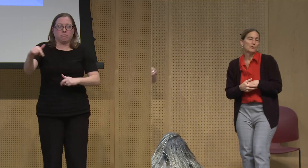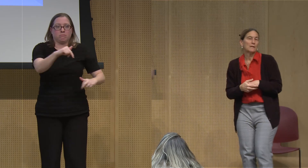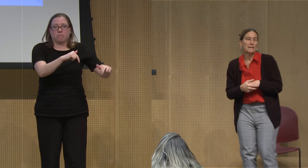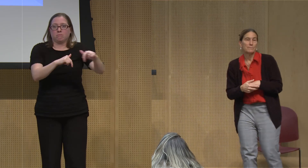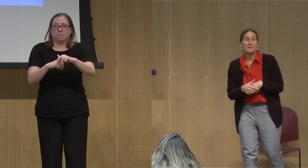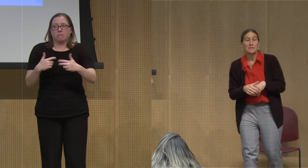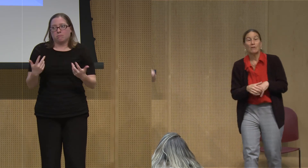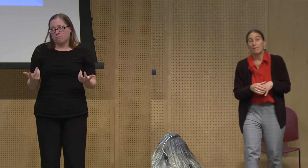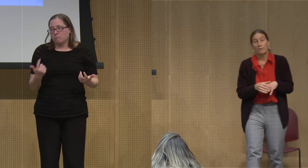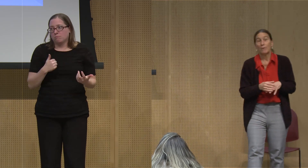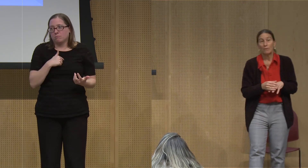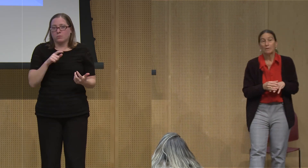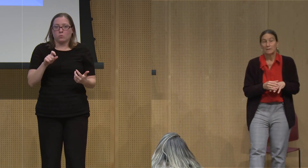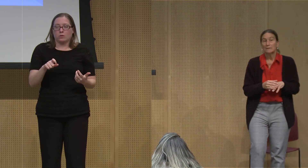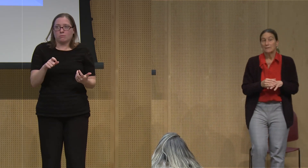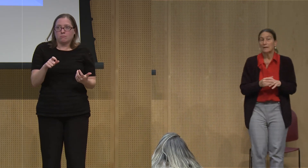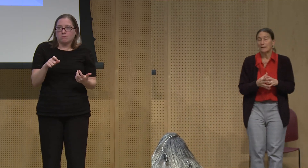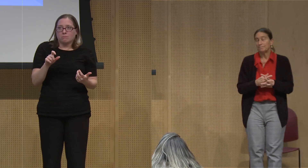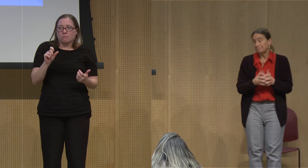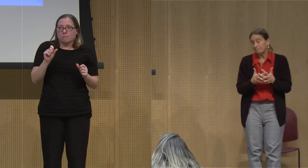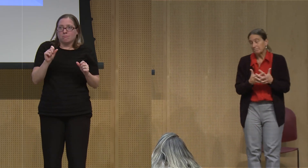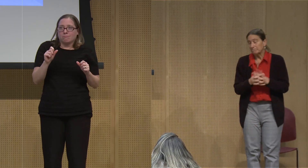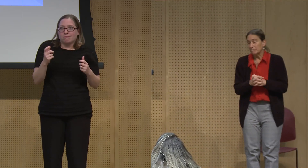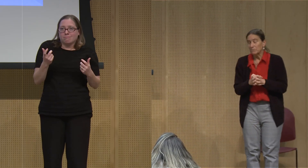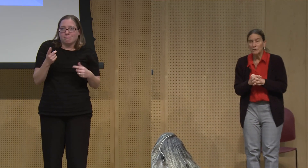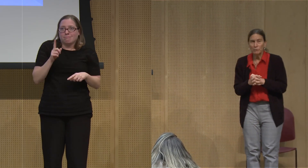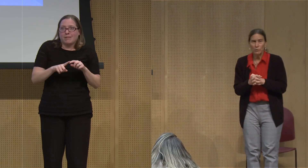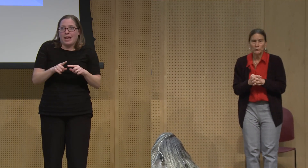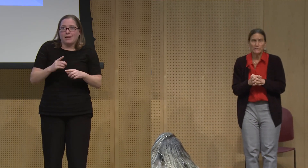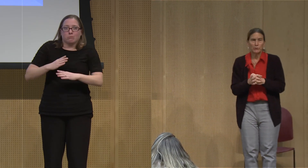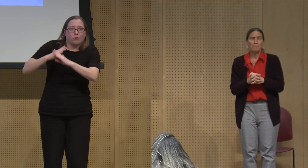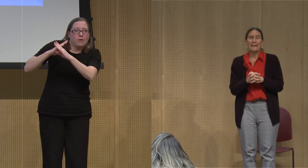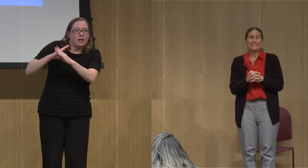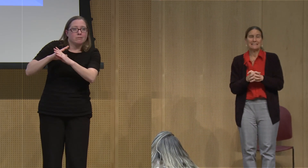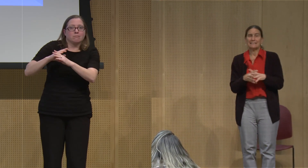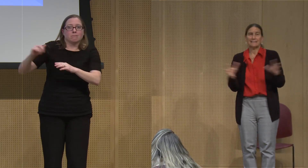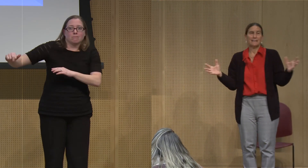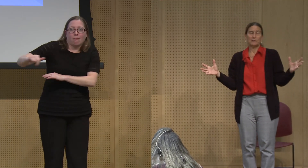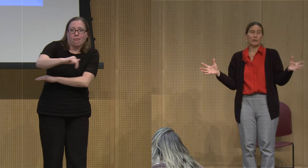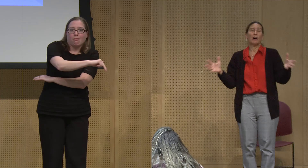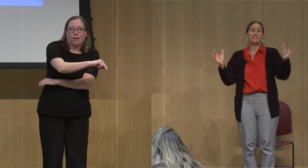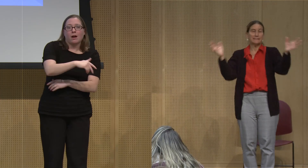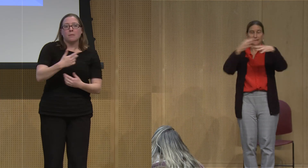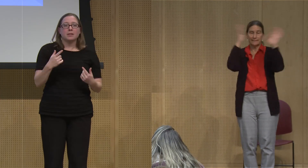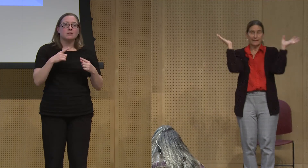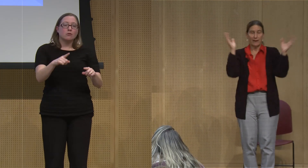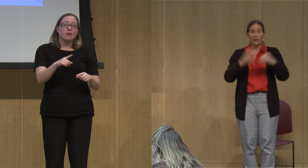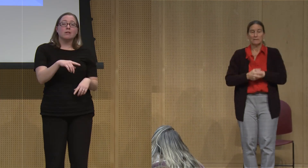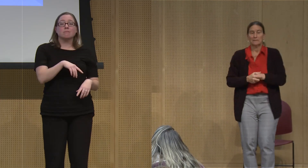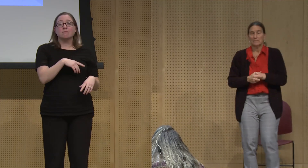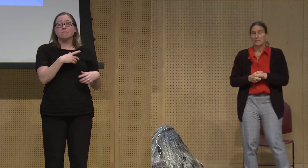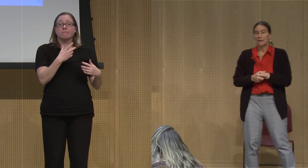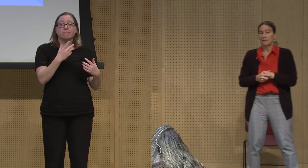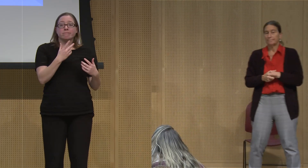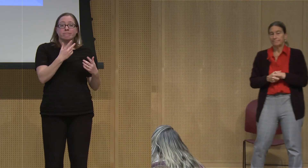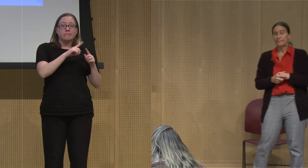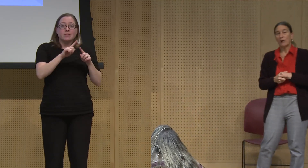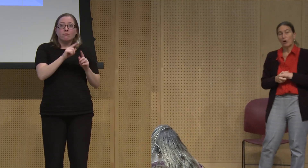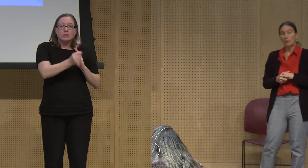THE DEER OFF THE ROAD. UNFORTUNATELY DURING MATING SEASON AND DURING HUNTING SEASON, THEY ARE-- UM, THEY ARE ALL OVER.